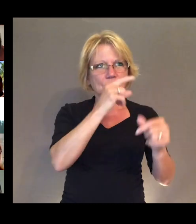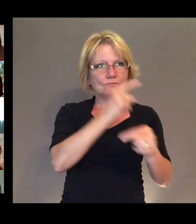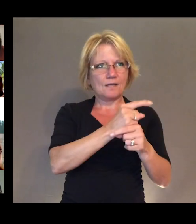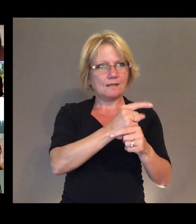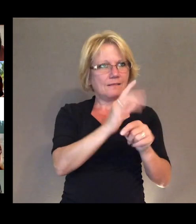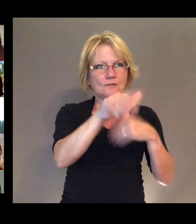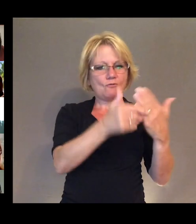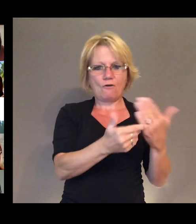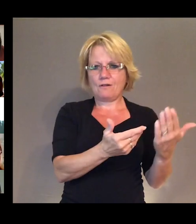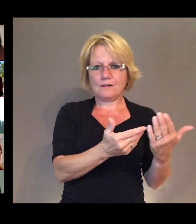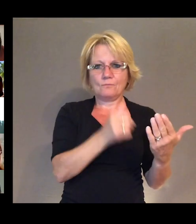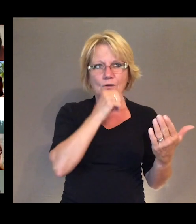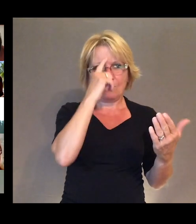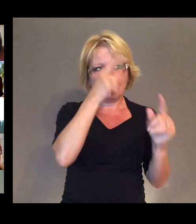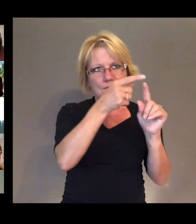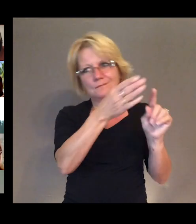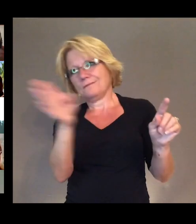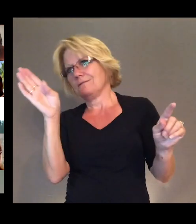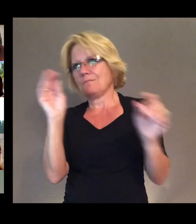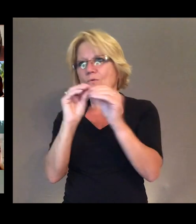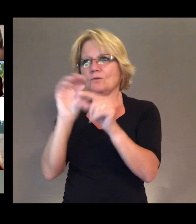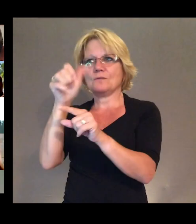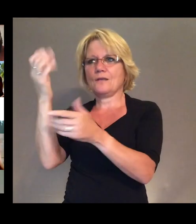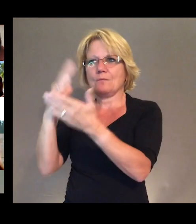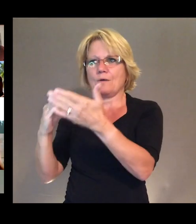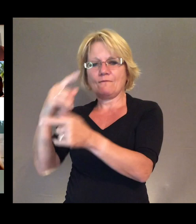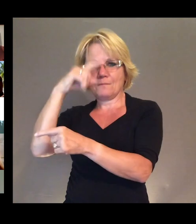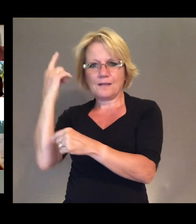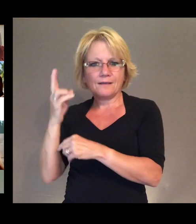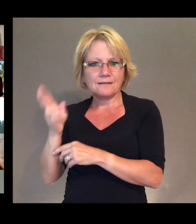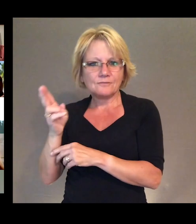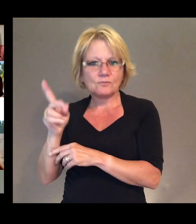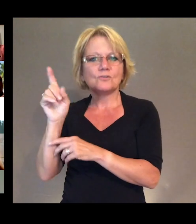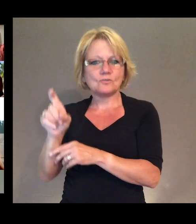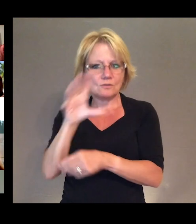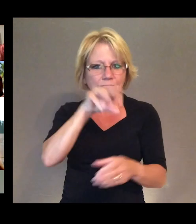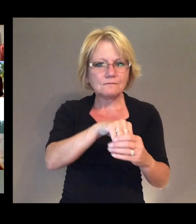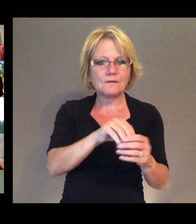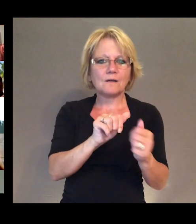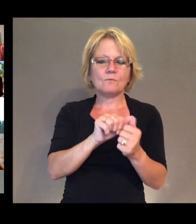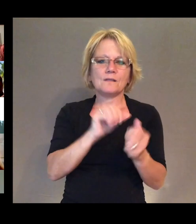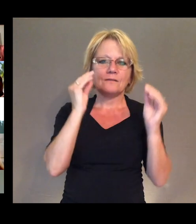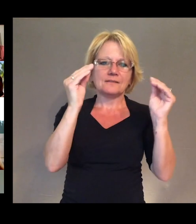And we don't have that other side of the black history that should be in taught in school. We have one more,